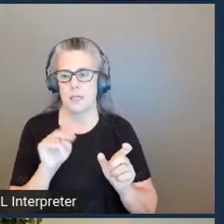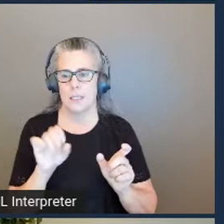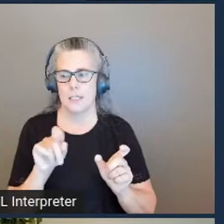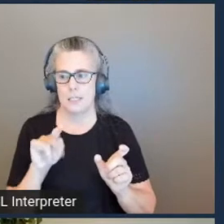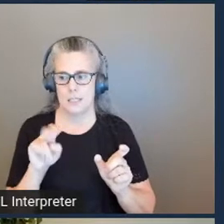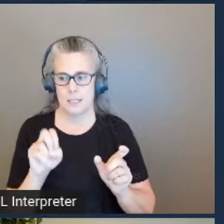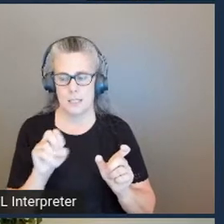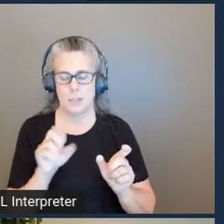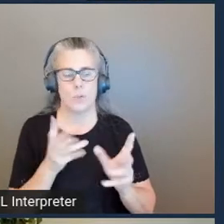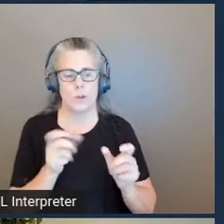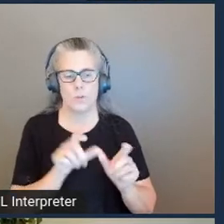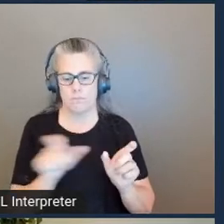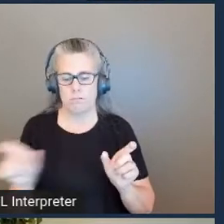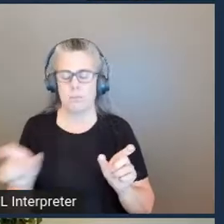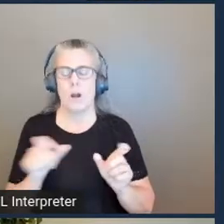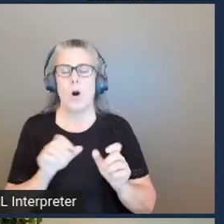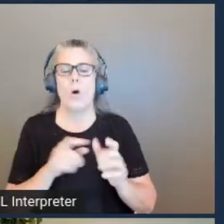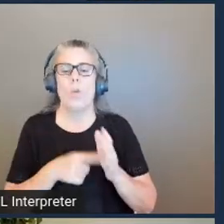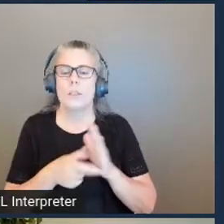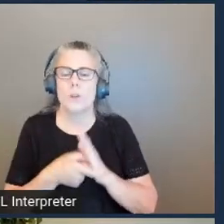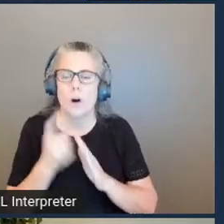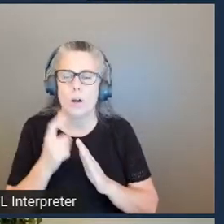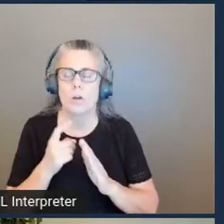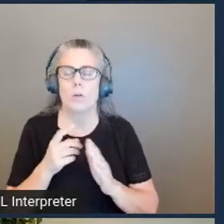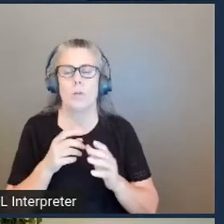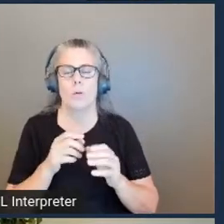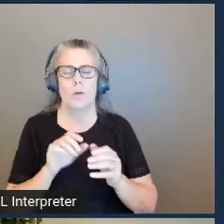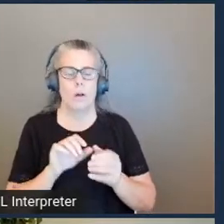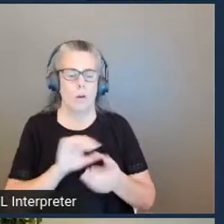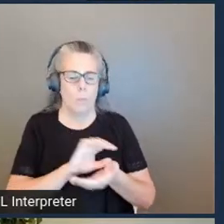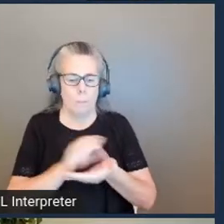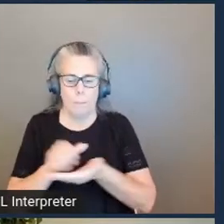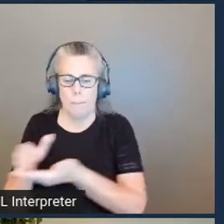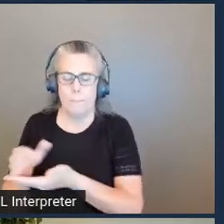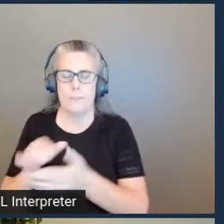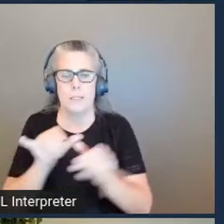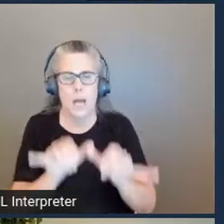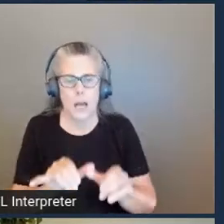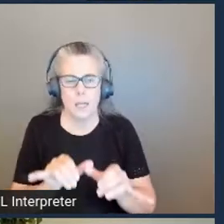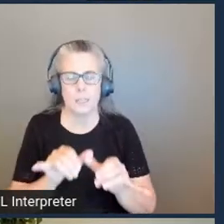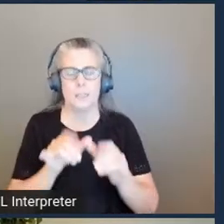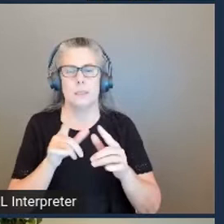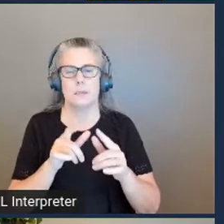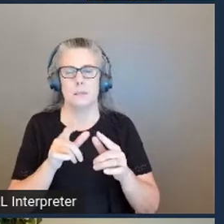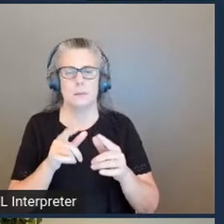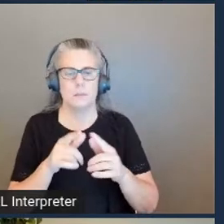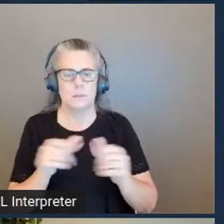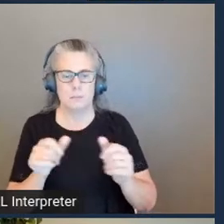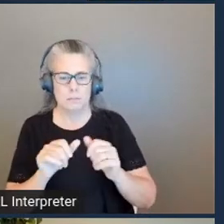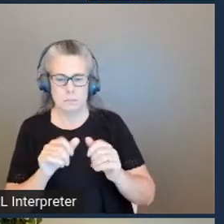What instance type, what's instance size? And all that good stuff, right? And so once that is the setup portion